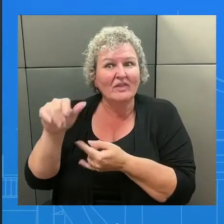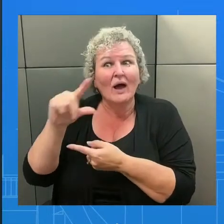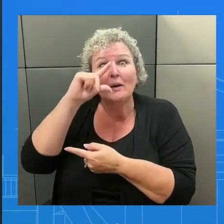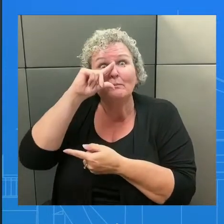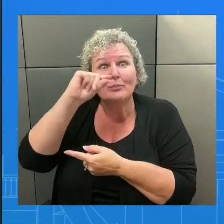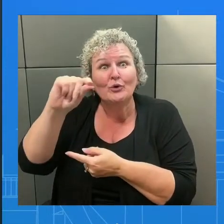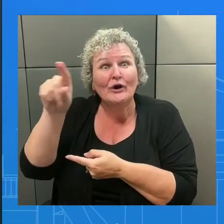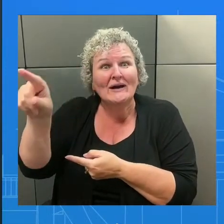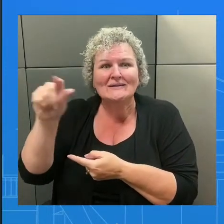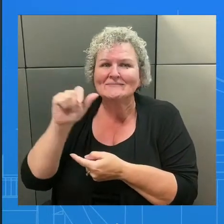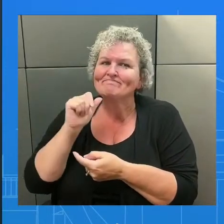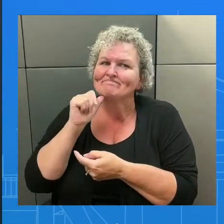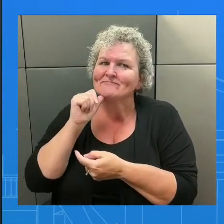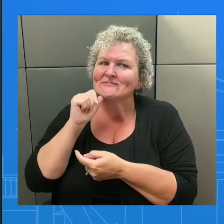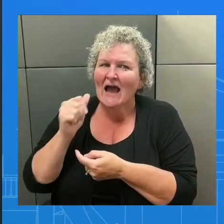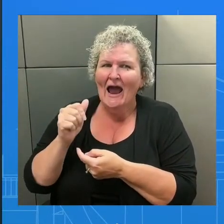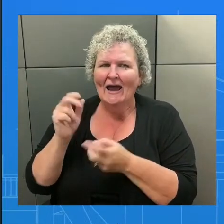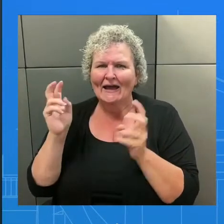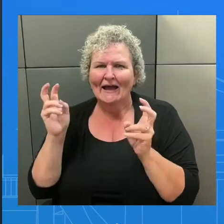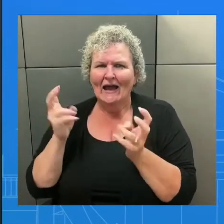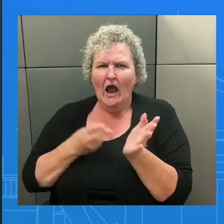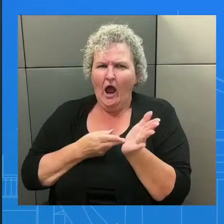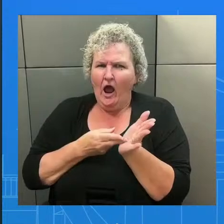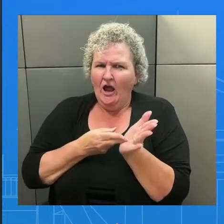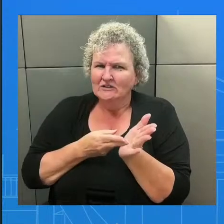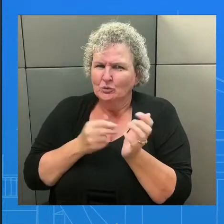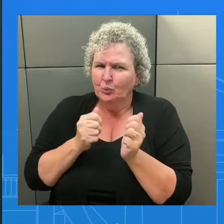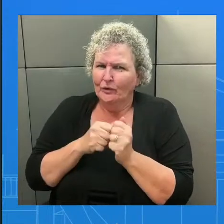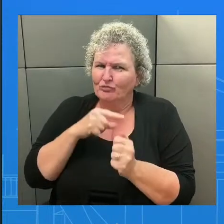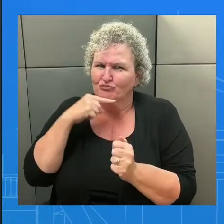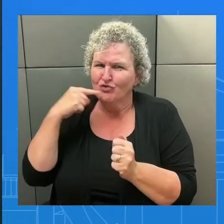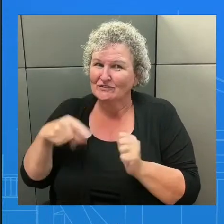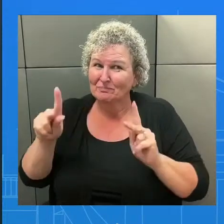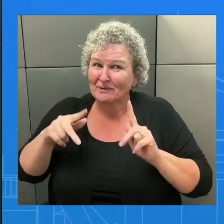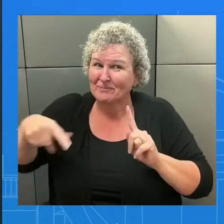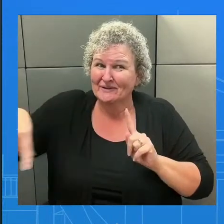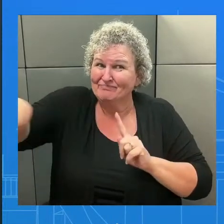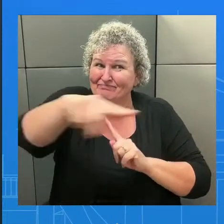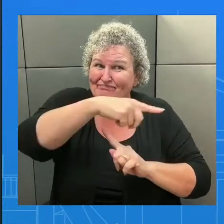I mean, Mr. Peskov, his spokesman, just the other day dec- -- denied knowing anything about it.